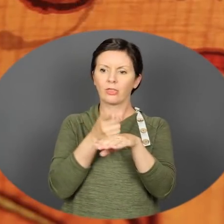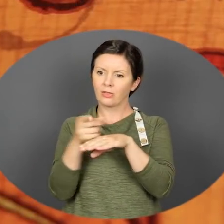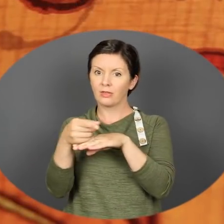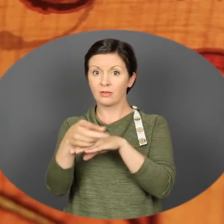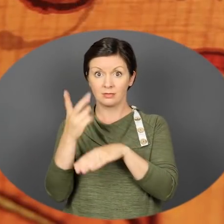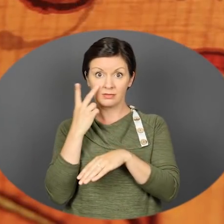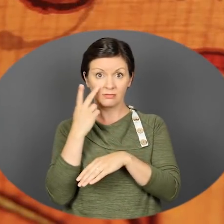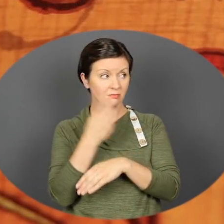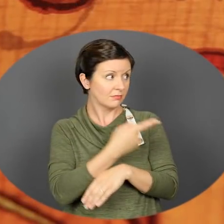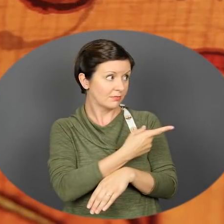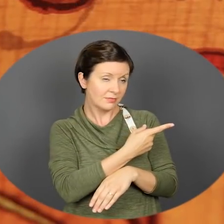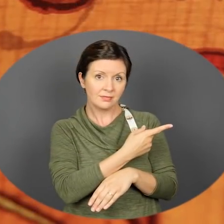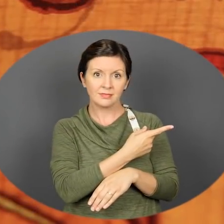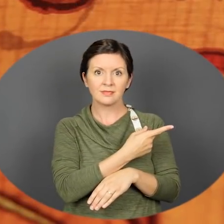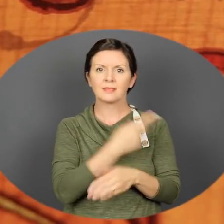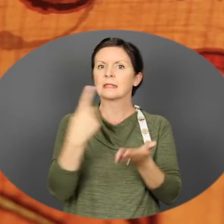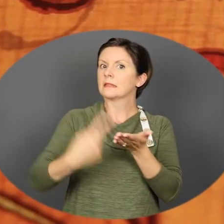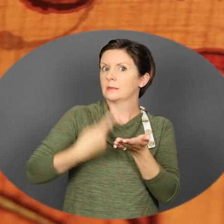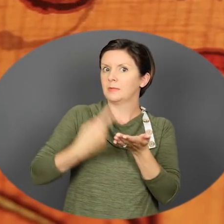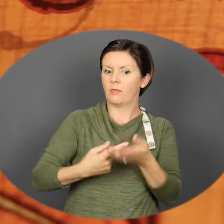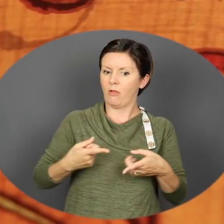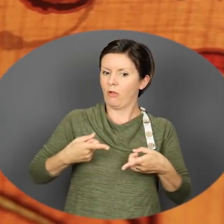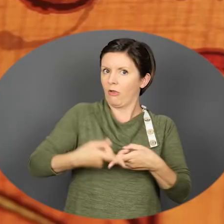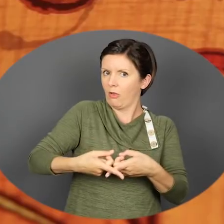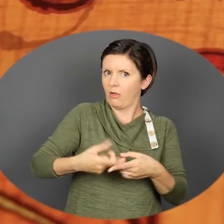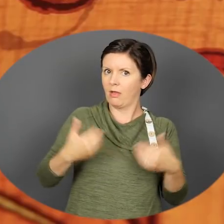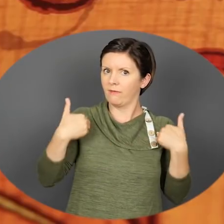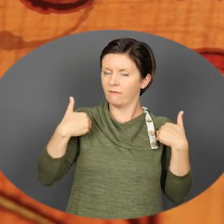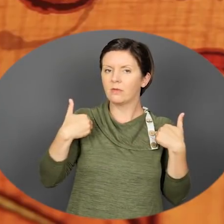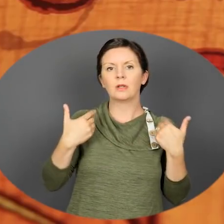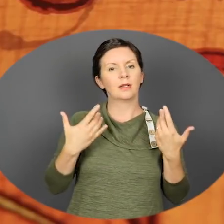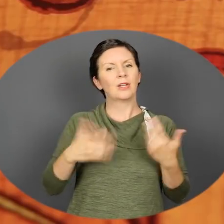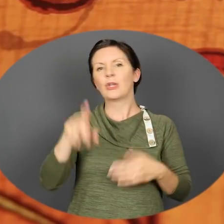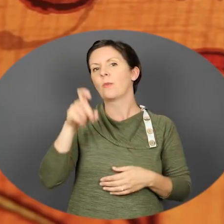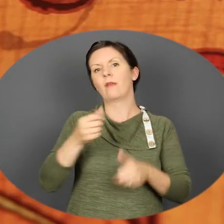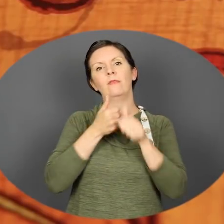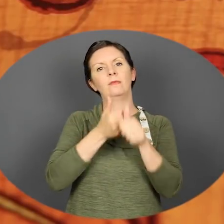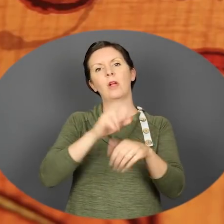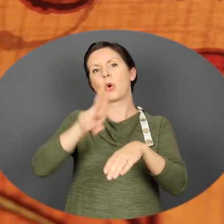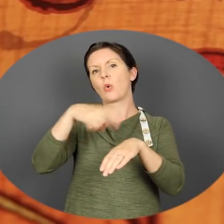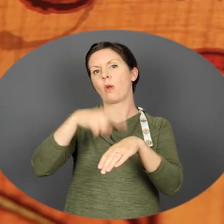on each tile, and they sometimes cross one another, you must follow the natural line